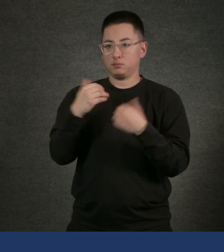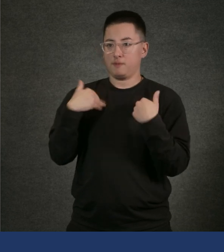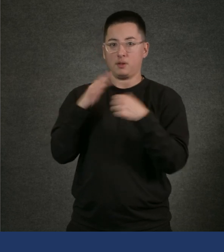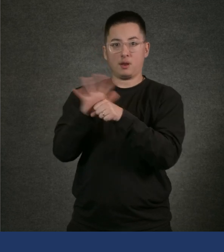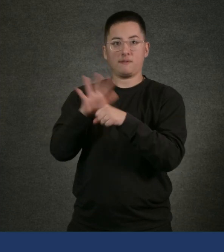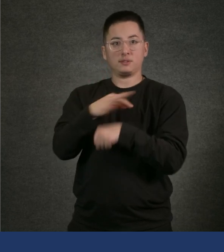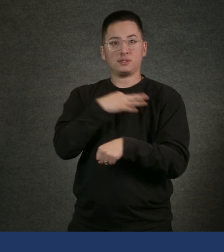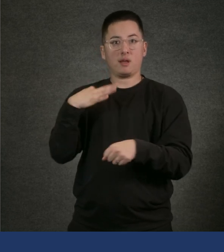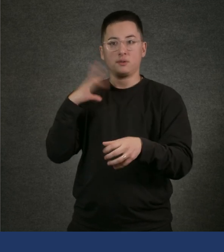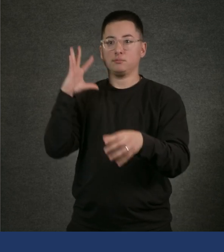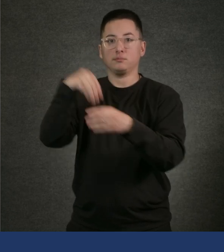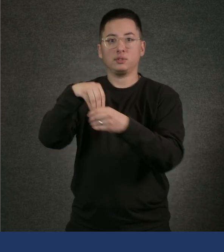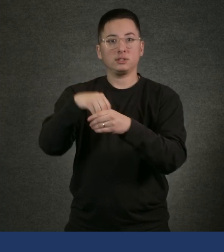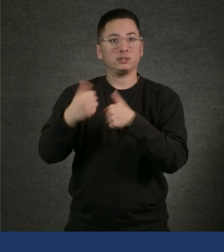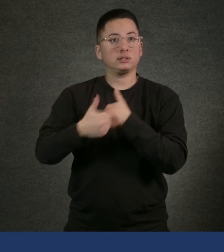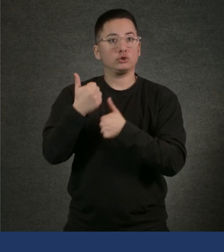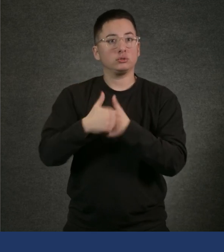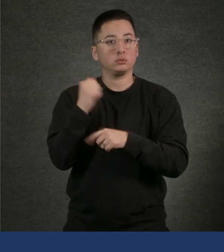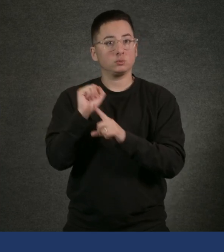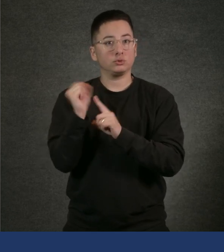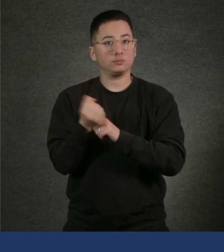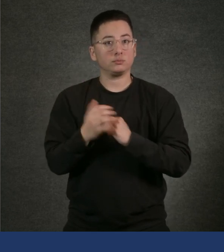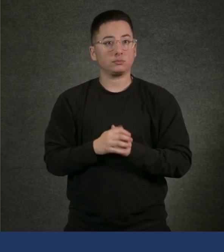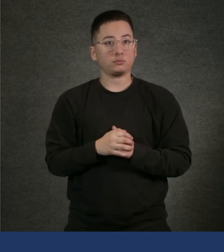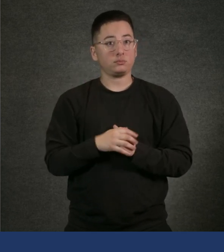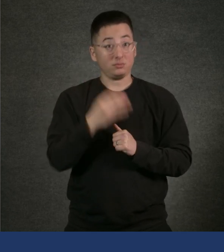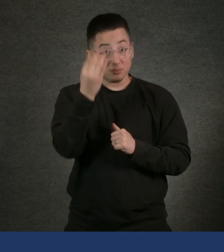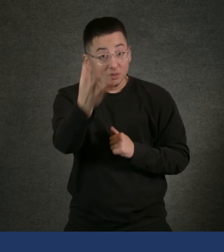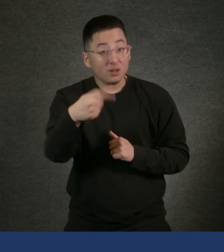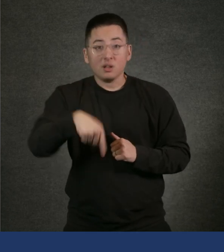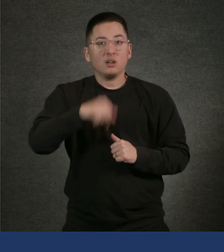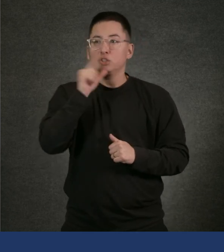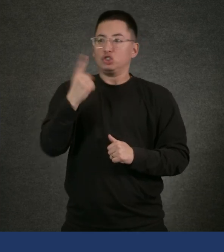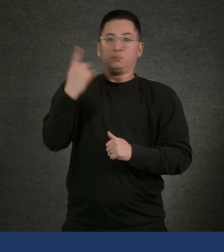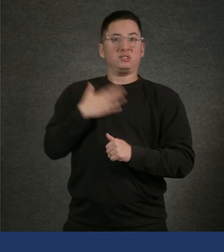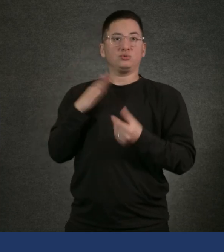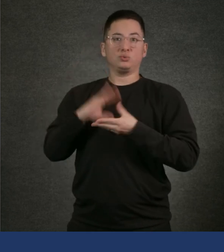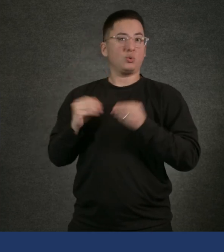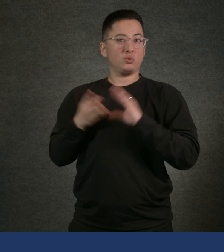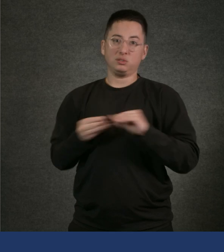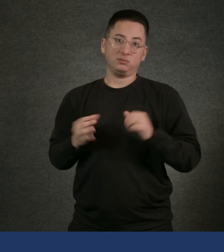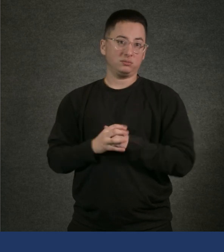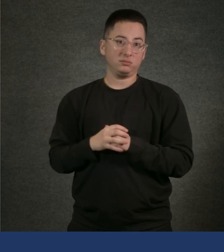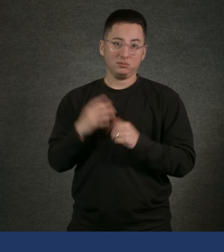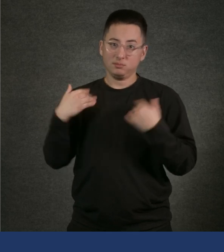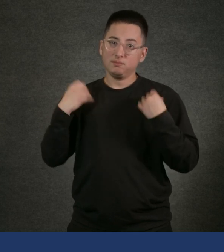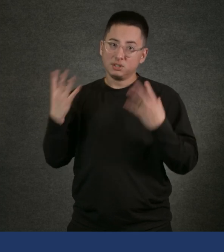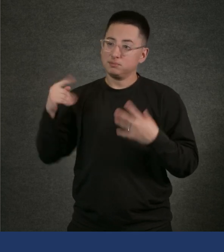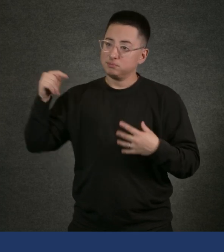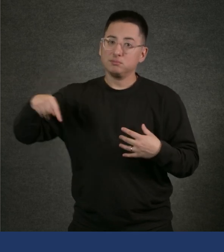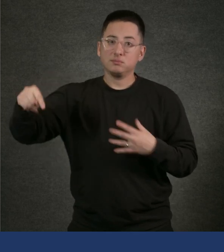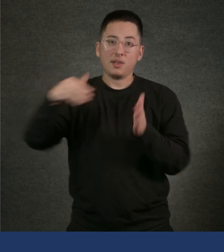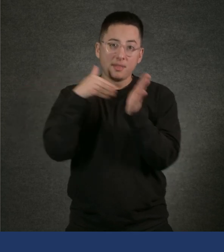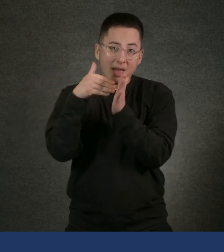Again, this is not just my story, it's the reality for thousands across Minnesota.